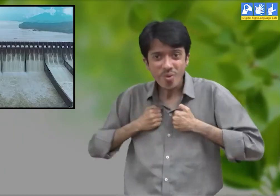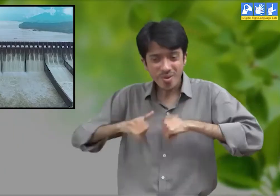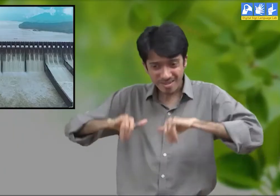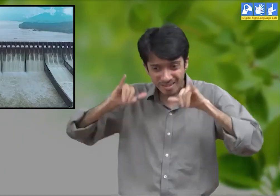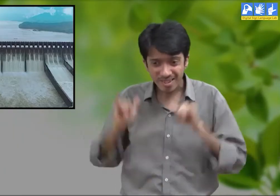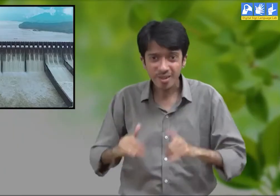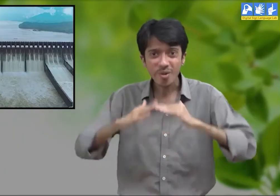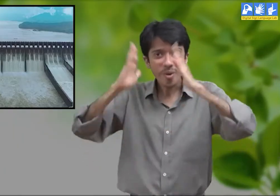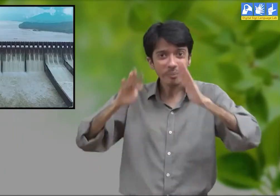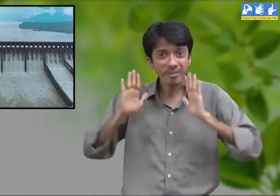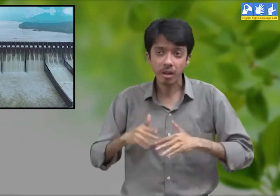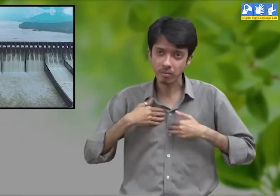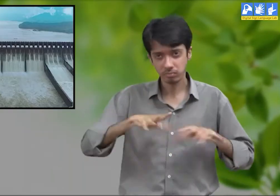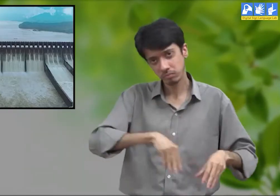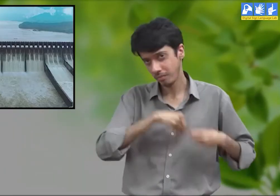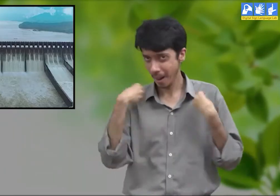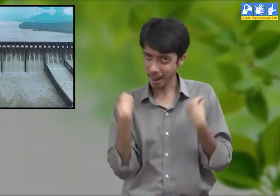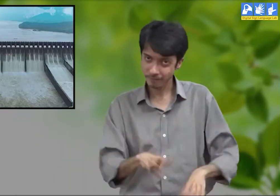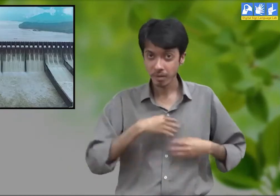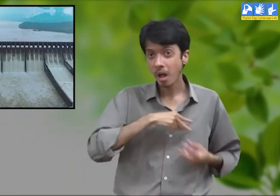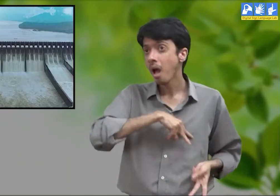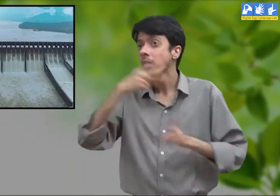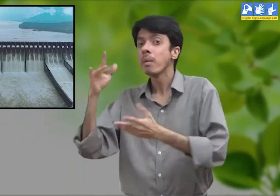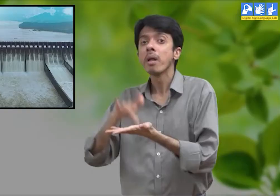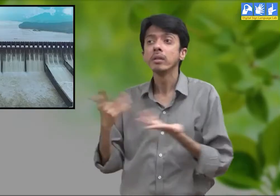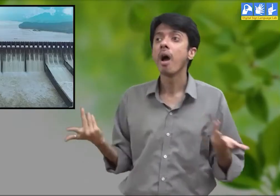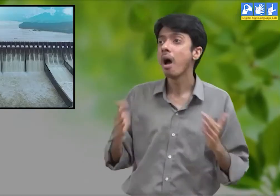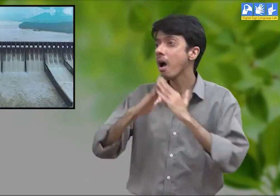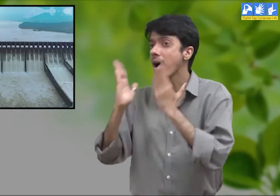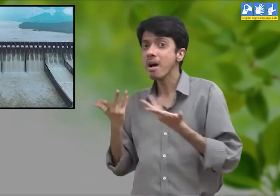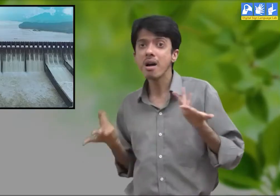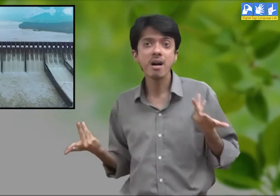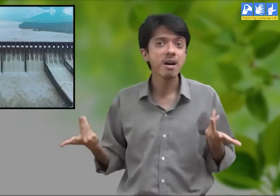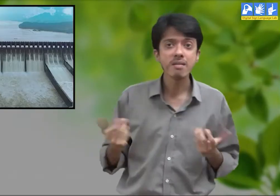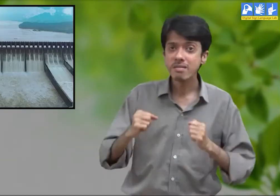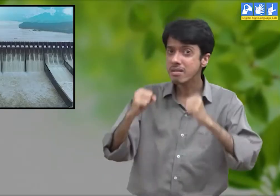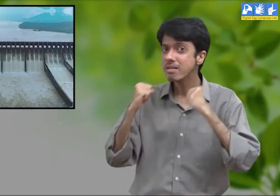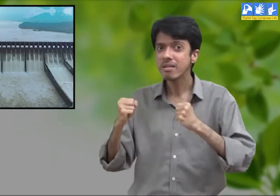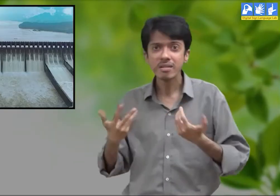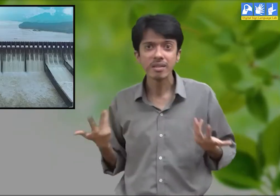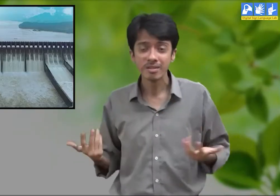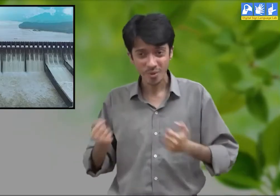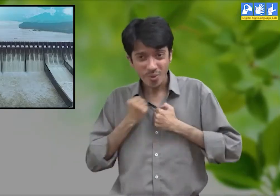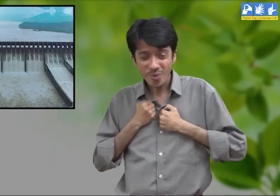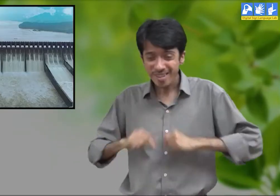This was troublesome for the people because they did not have other house to live. They became homeless.